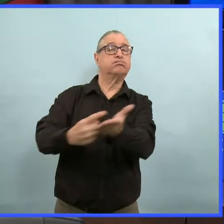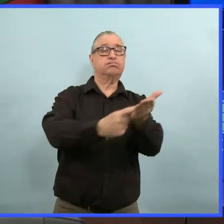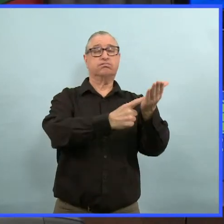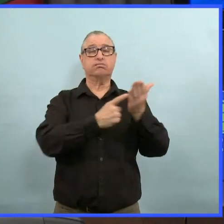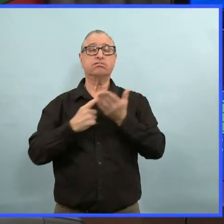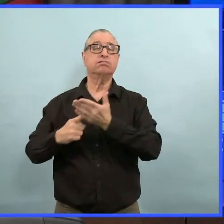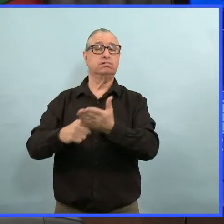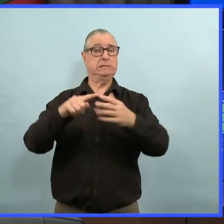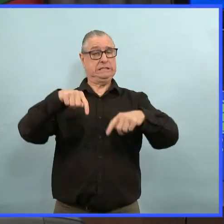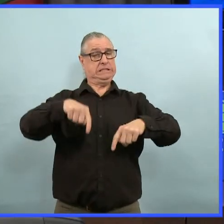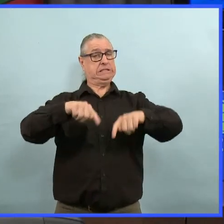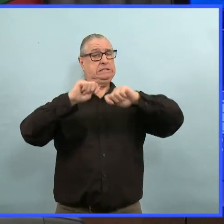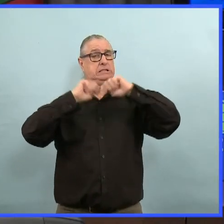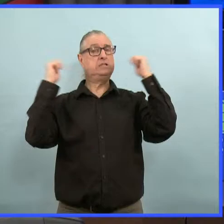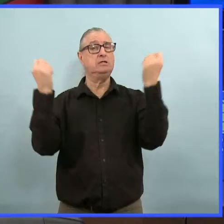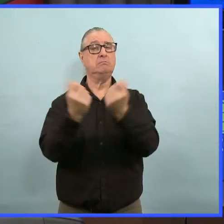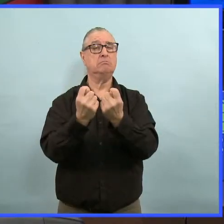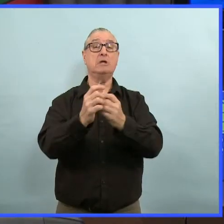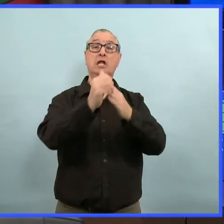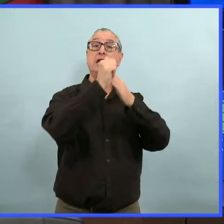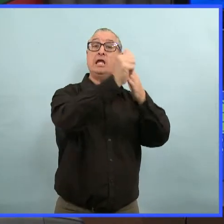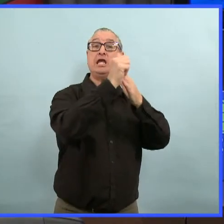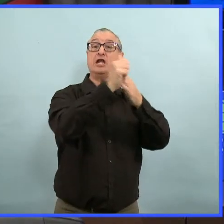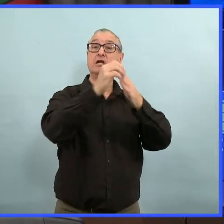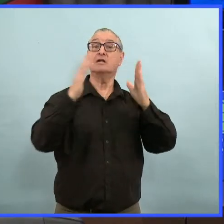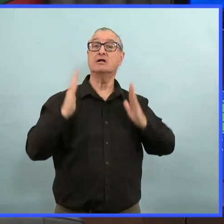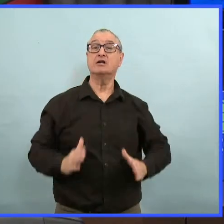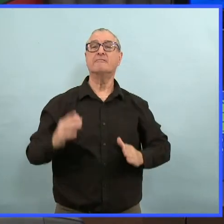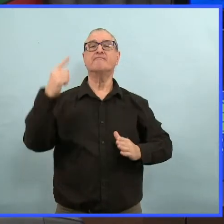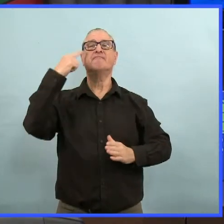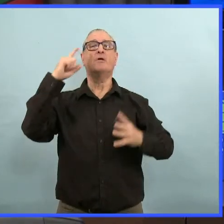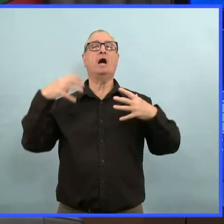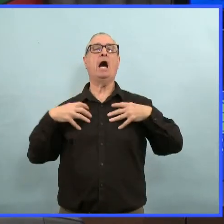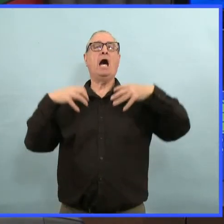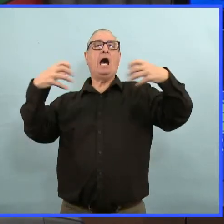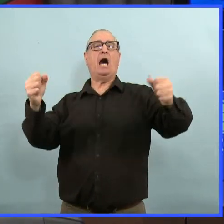of the health care system uh provincially and so there is alignment in what we are